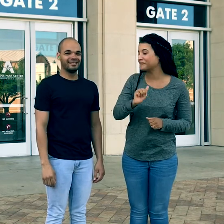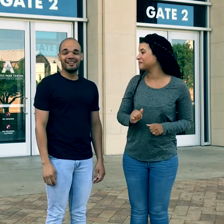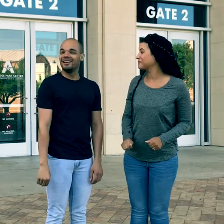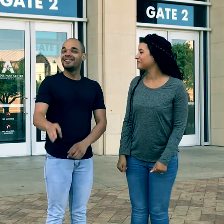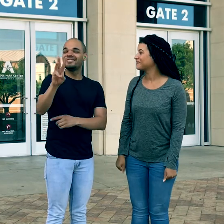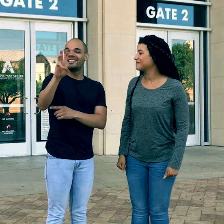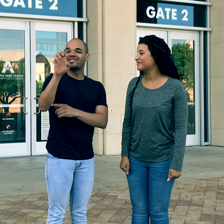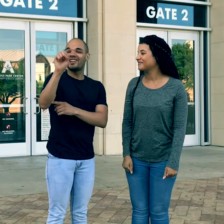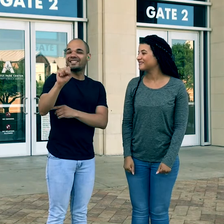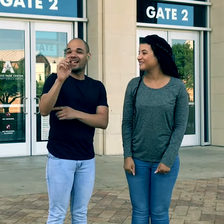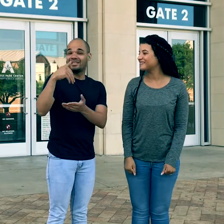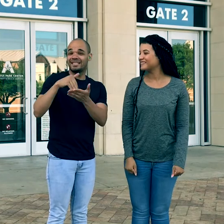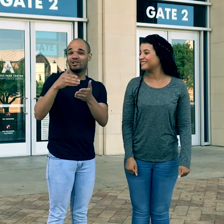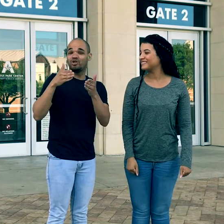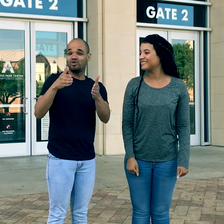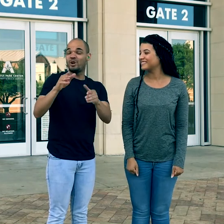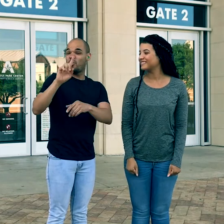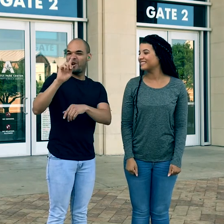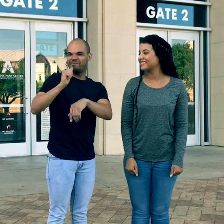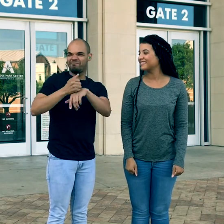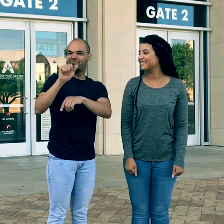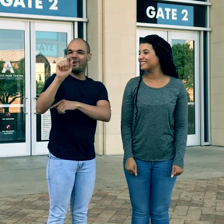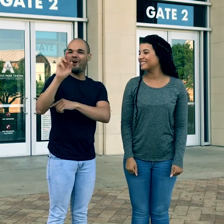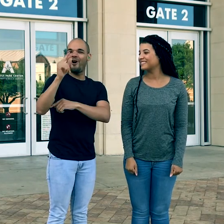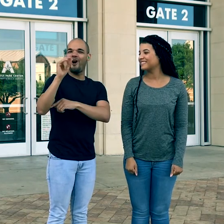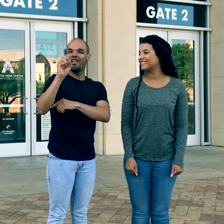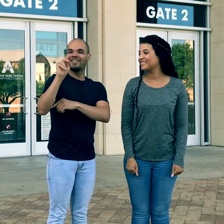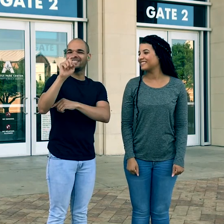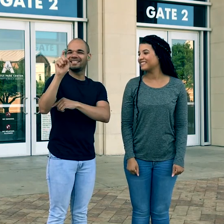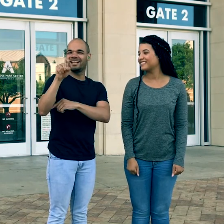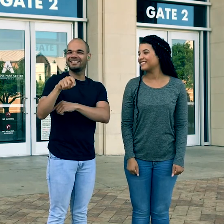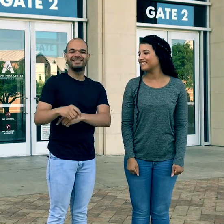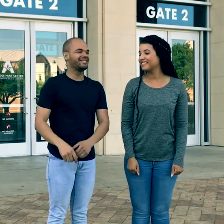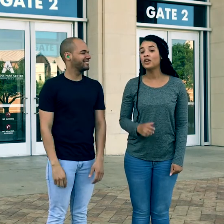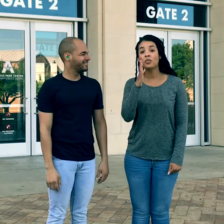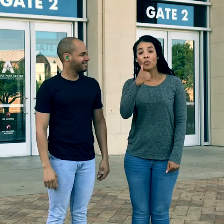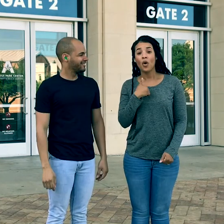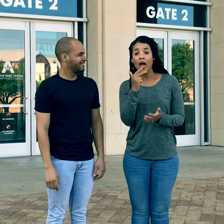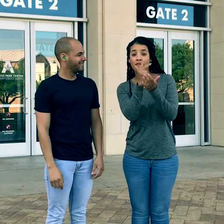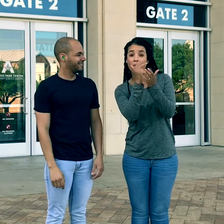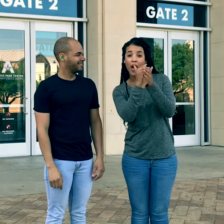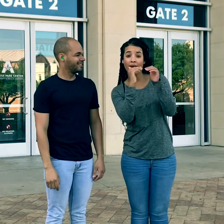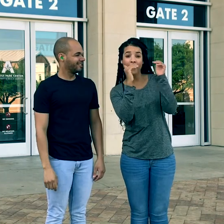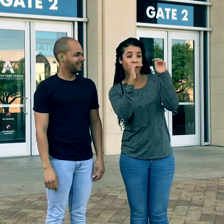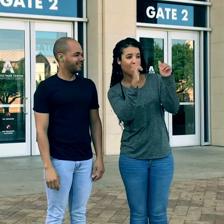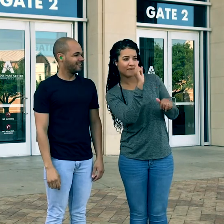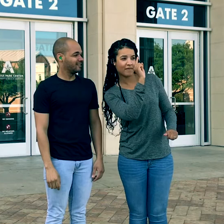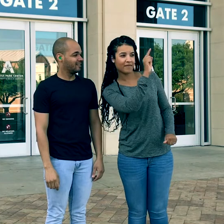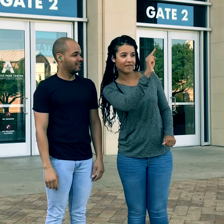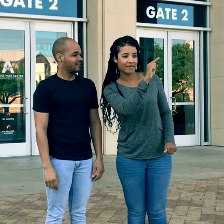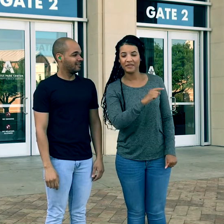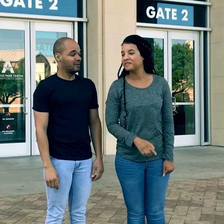Where? 600 South Center Street, Arlington TX. We will have ample parking which can be found across the street